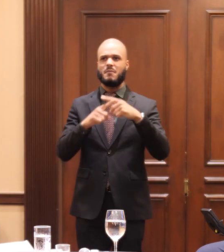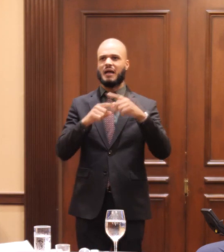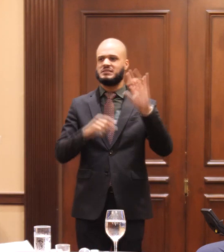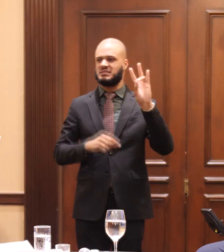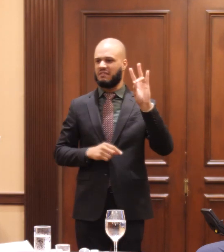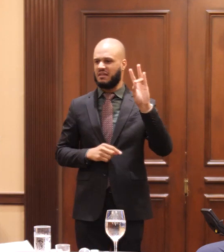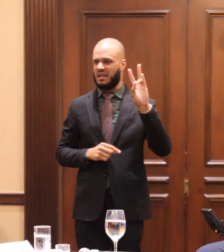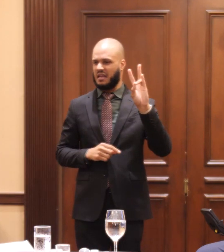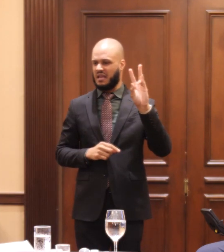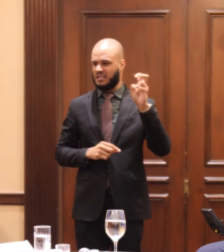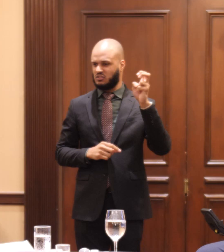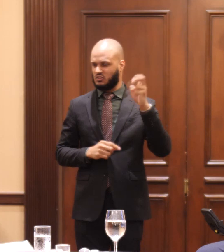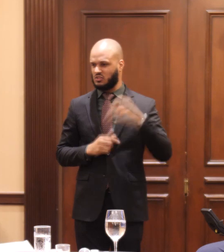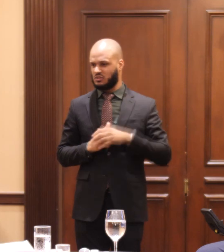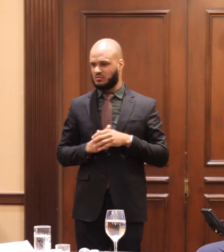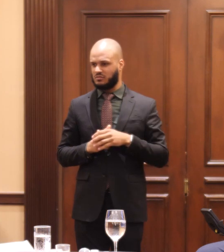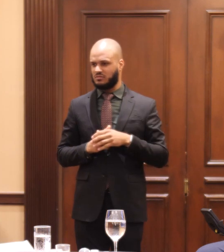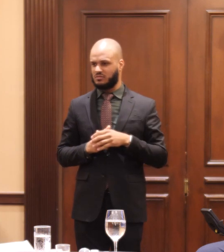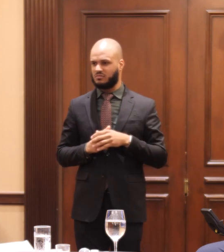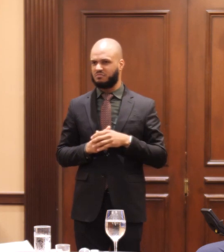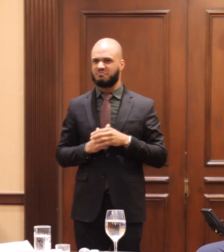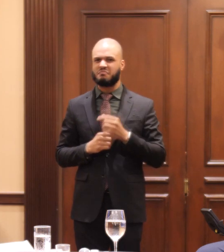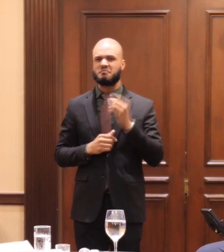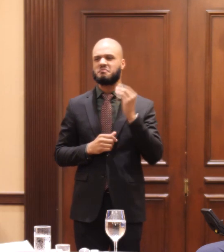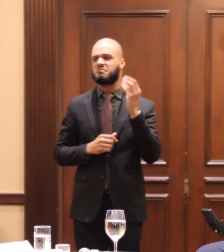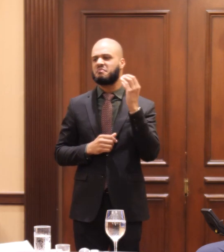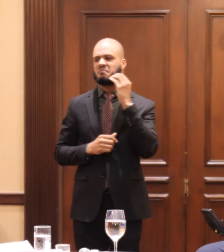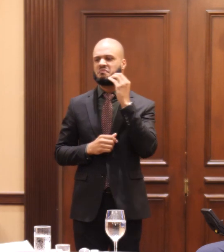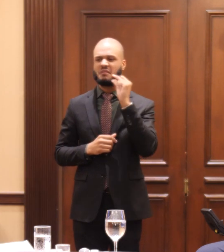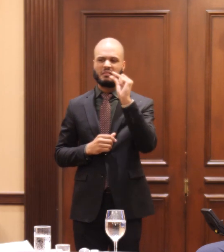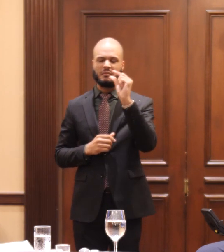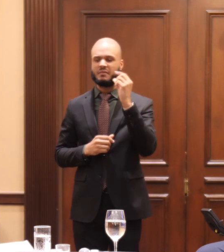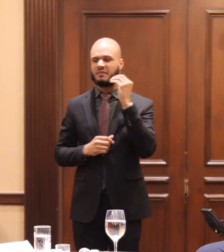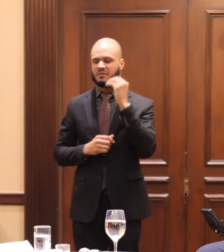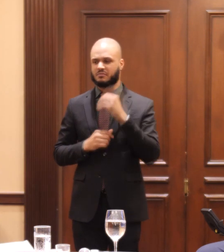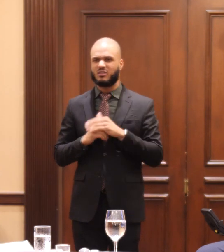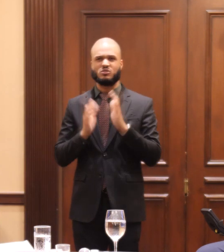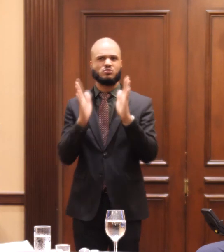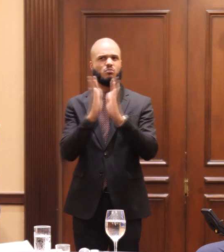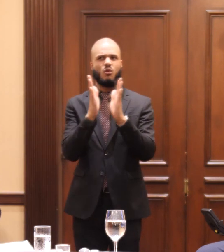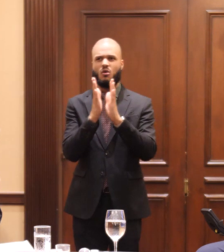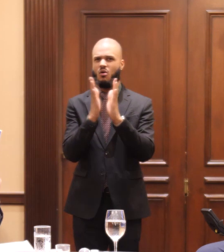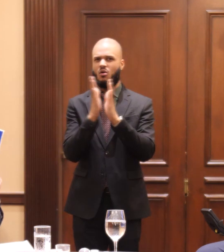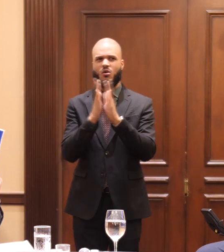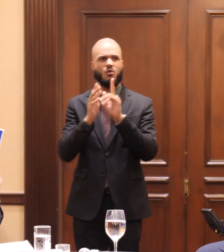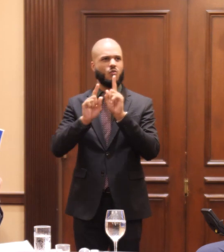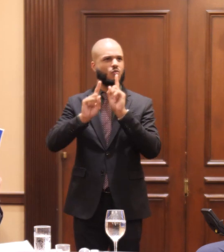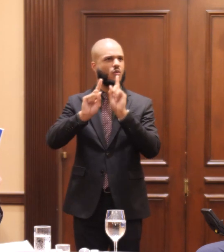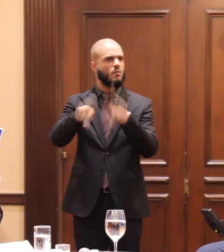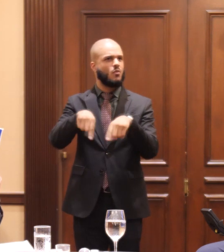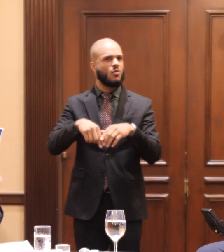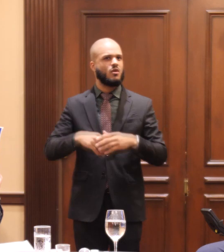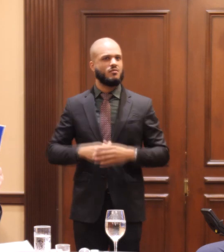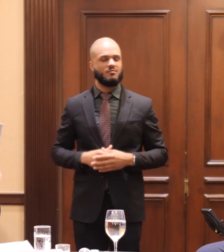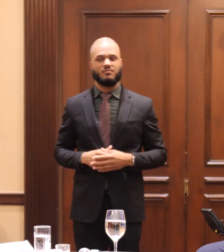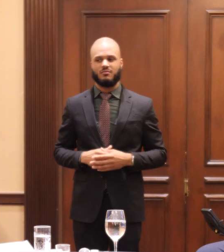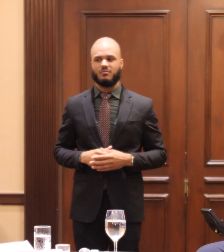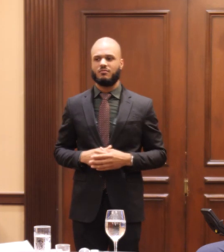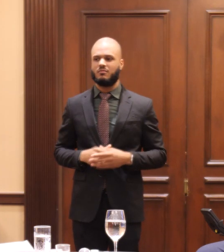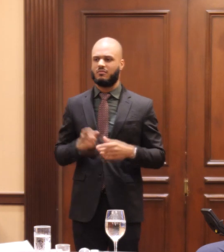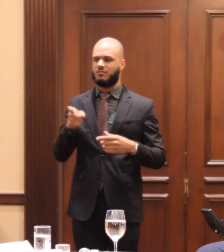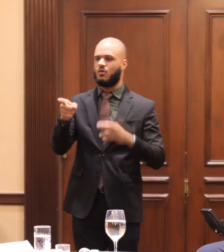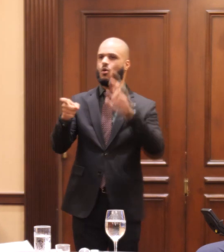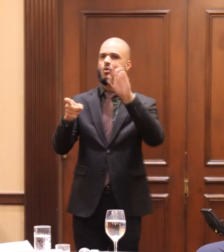that maybe a half inch thick it's a small report and it has a it's a royal blue color and it has a